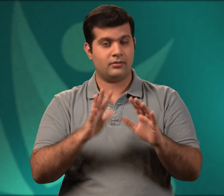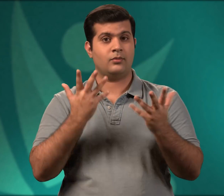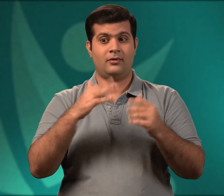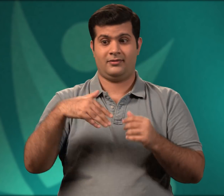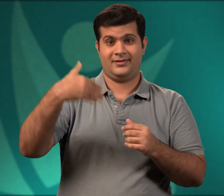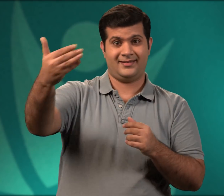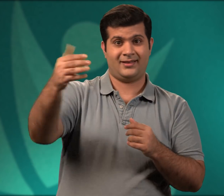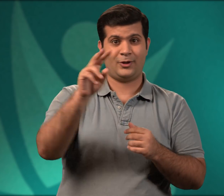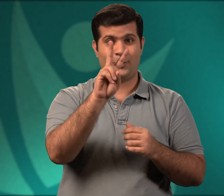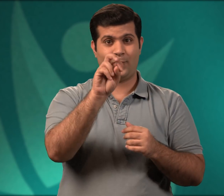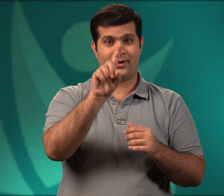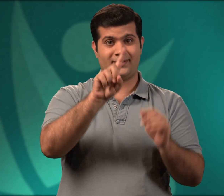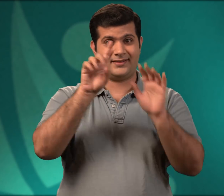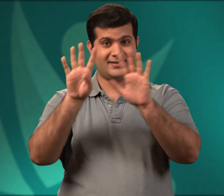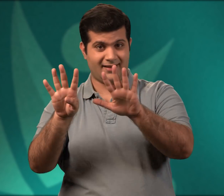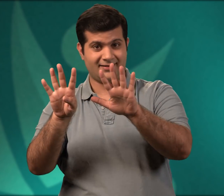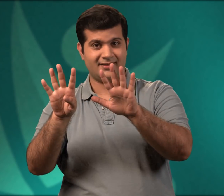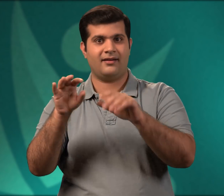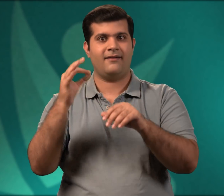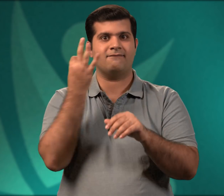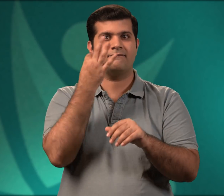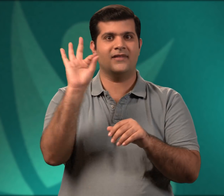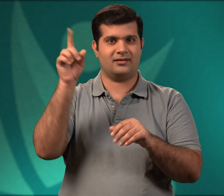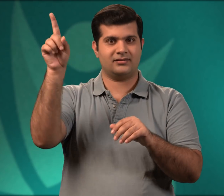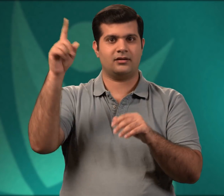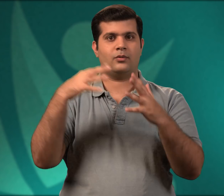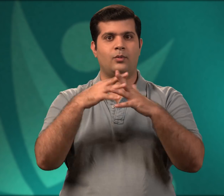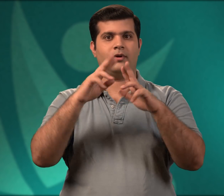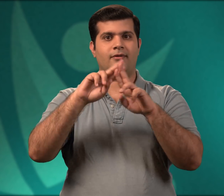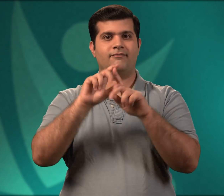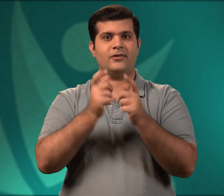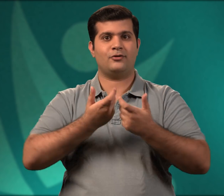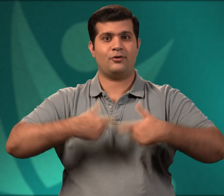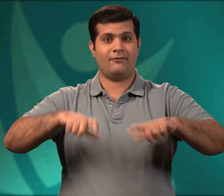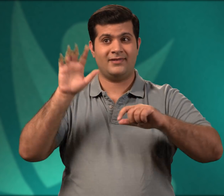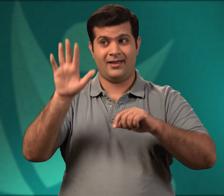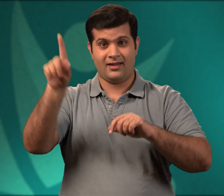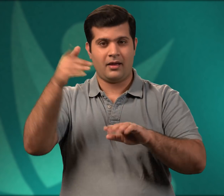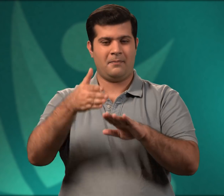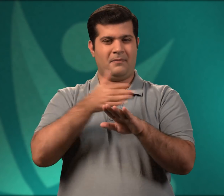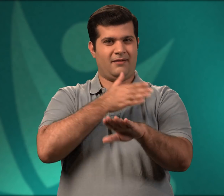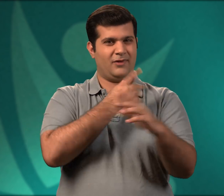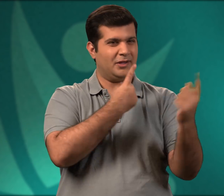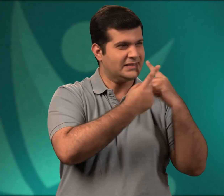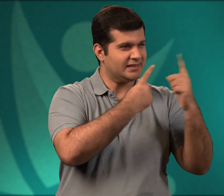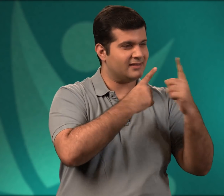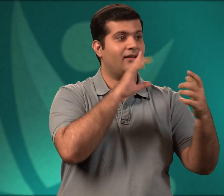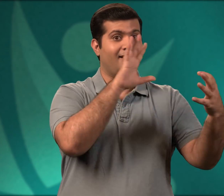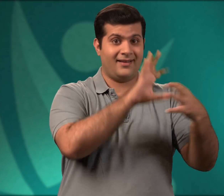In 2019, the WFD conference would be held in France. If they could complete their affiliation before that,